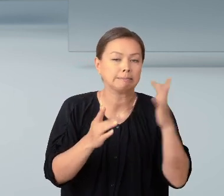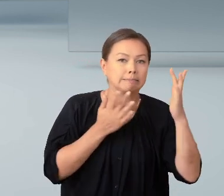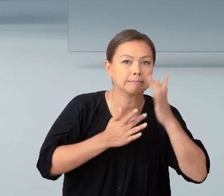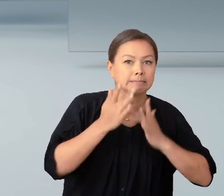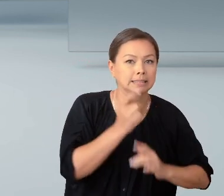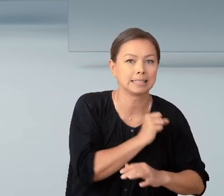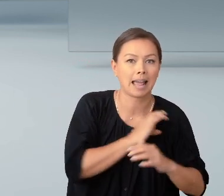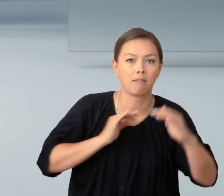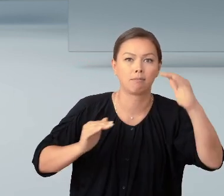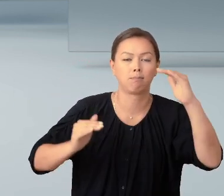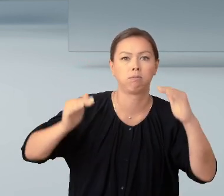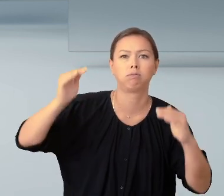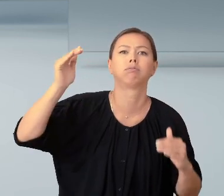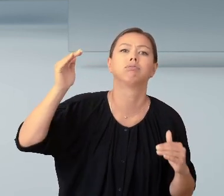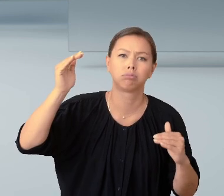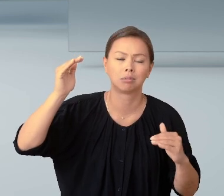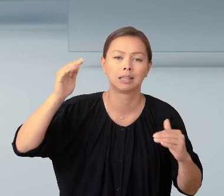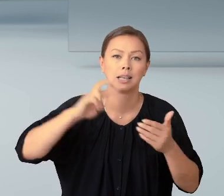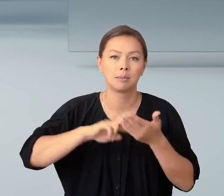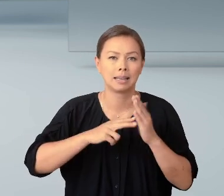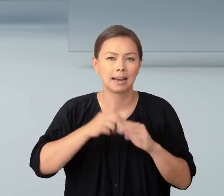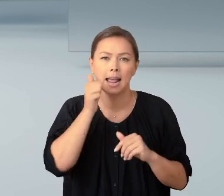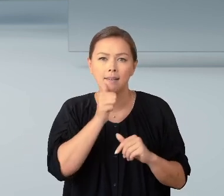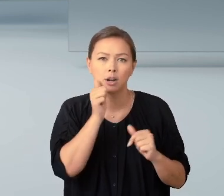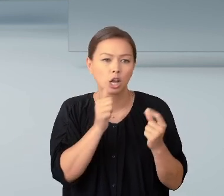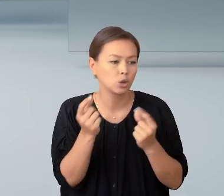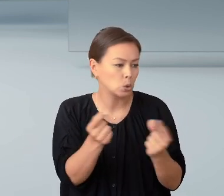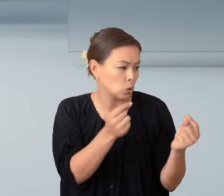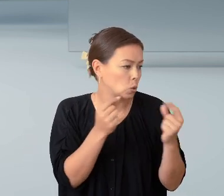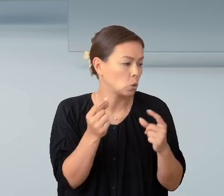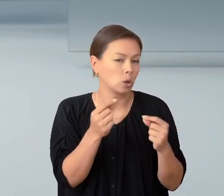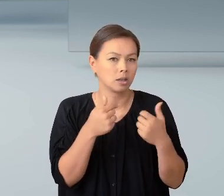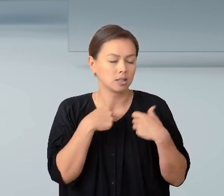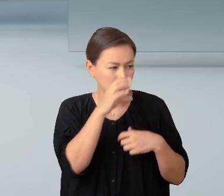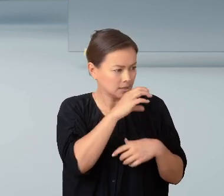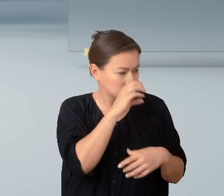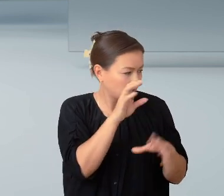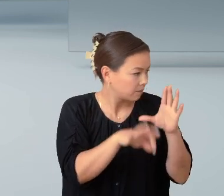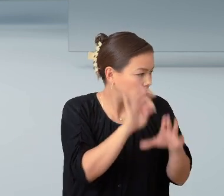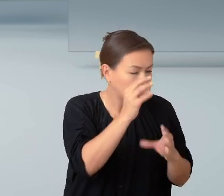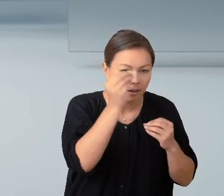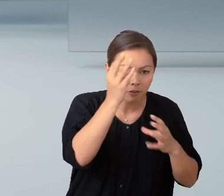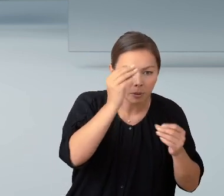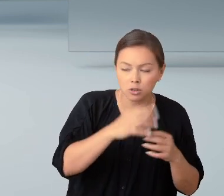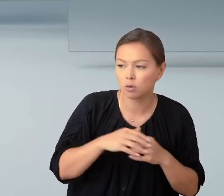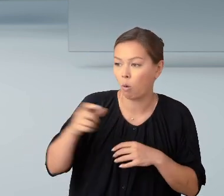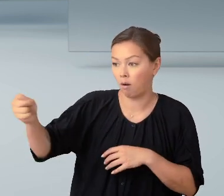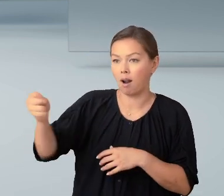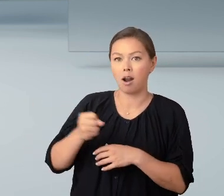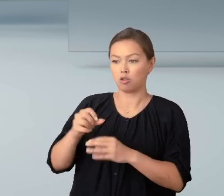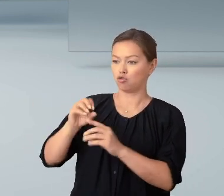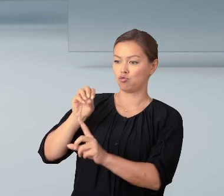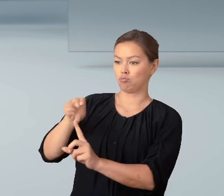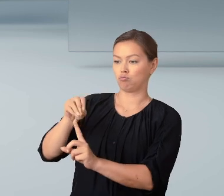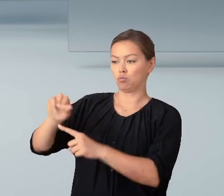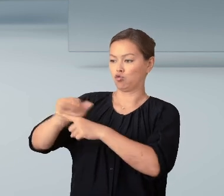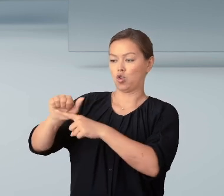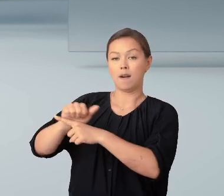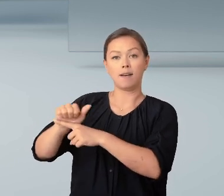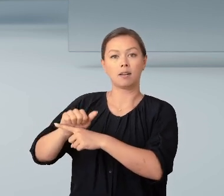activities like tracking down documents and bringing new employees up to speed can drain your valuable time. Conversational chat using